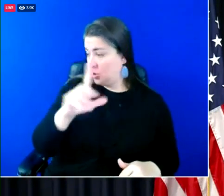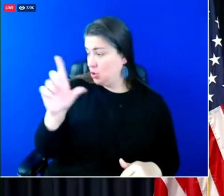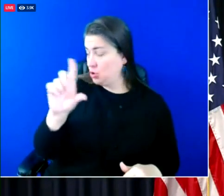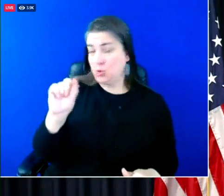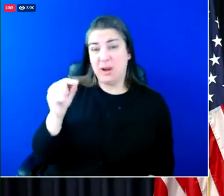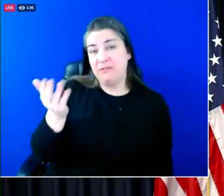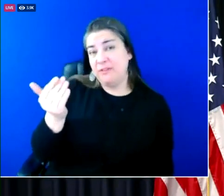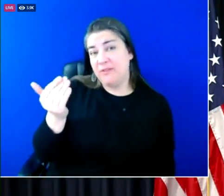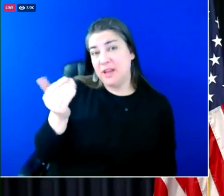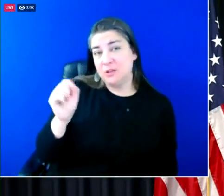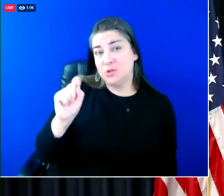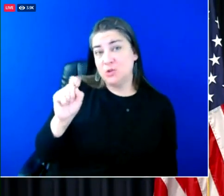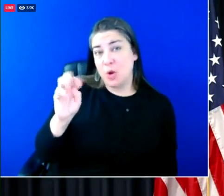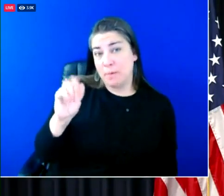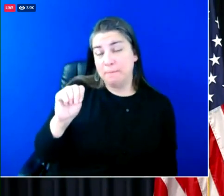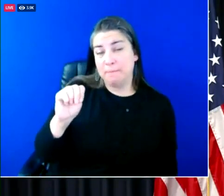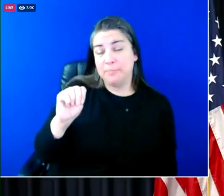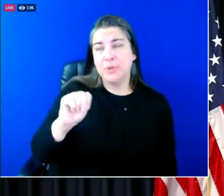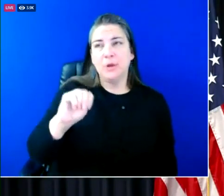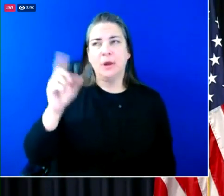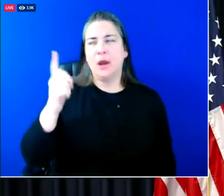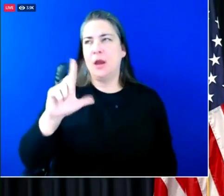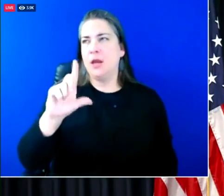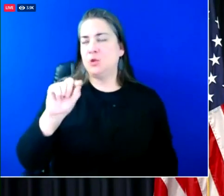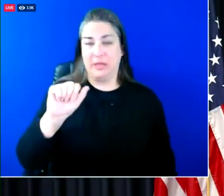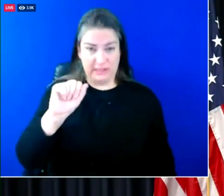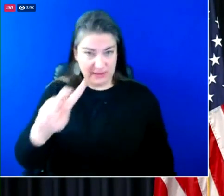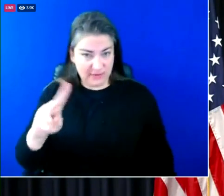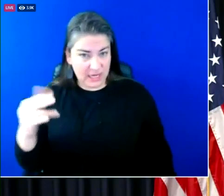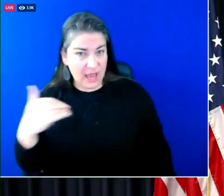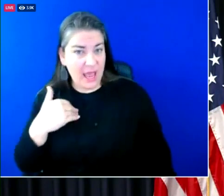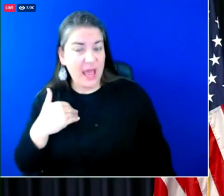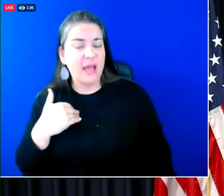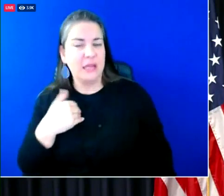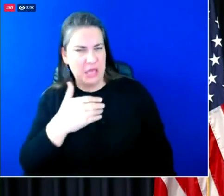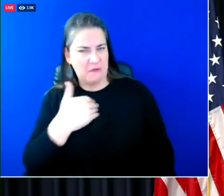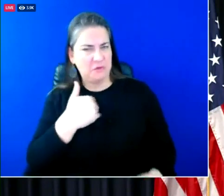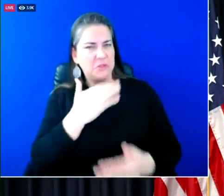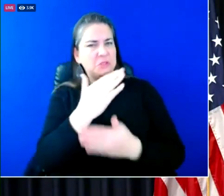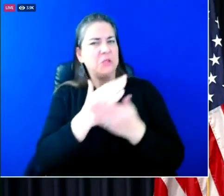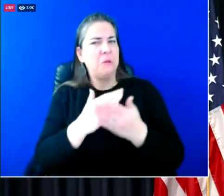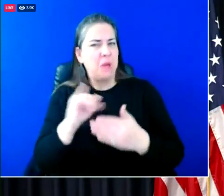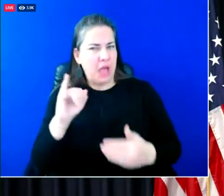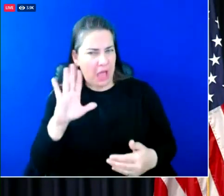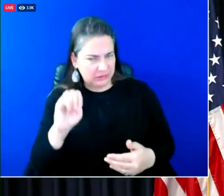There was a storm in 2017. Those had some level of icing, as all large